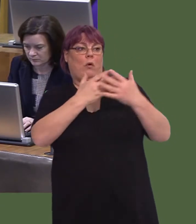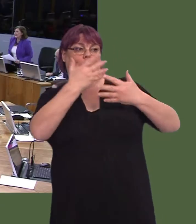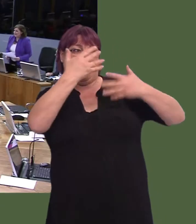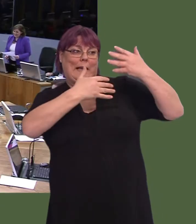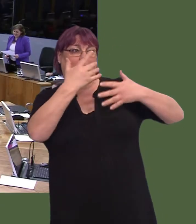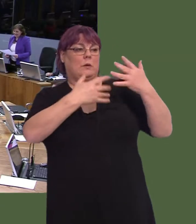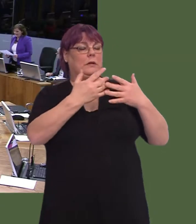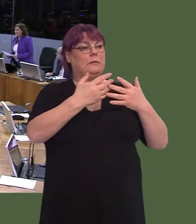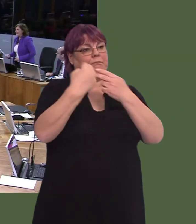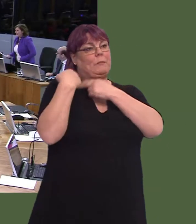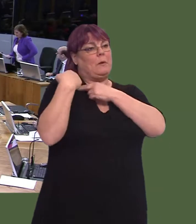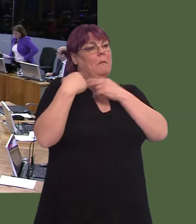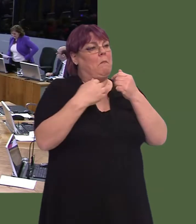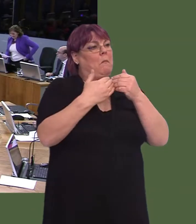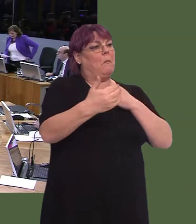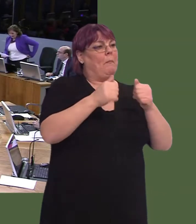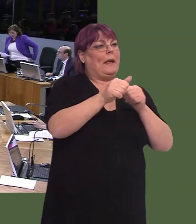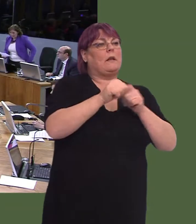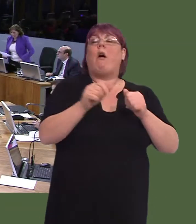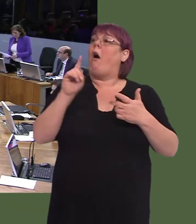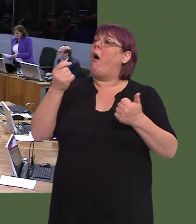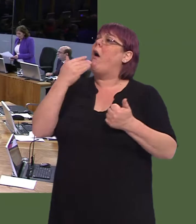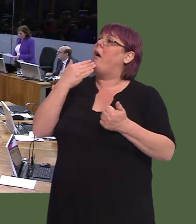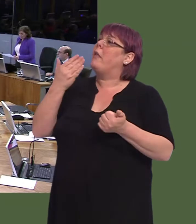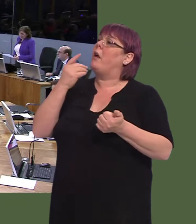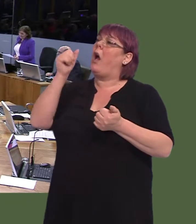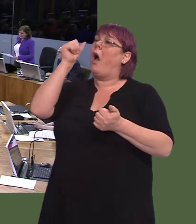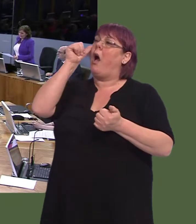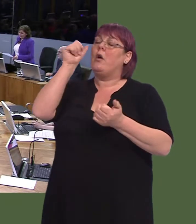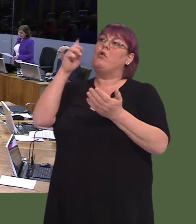Janet Finch-Saunders AM: Thank you, First Minister. I'm glad that you've read the report.